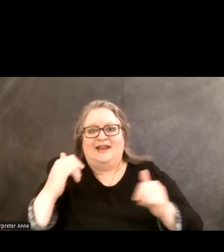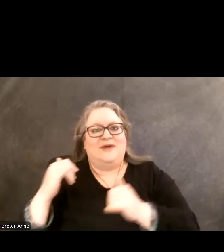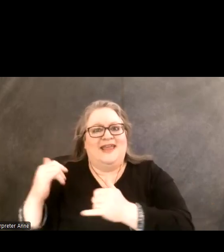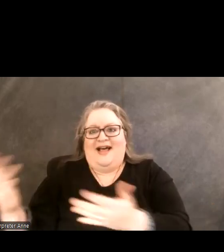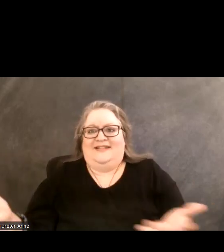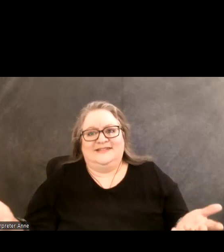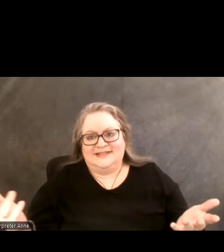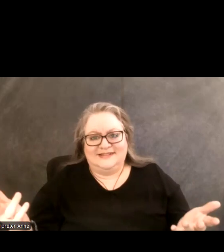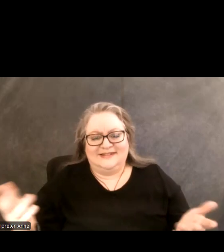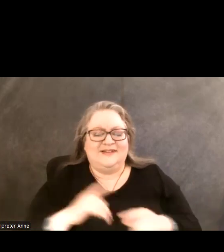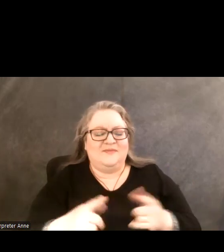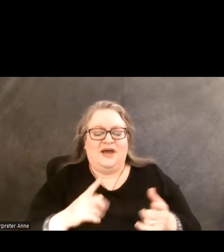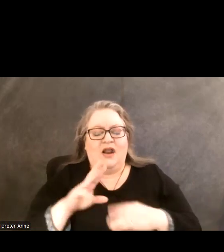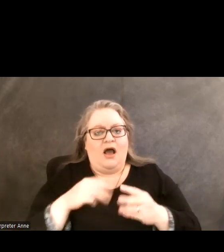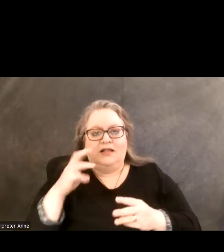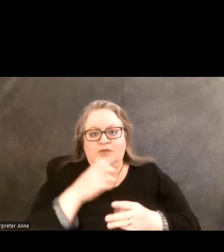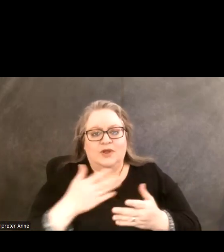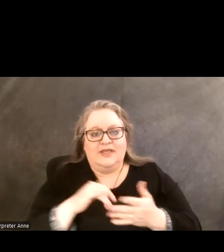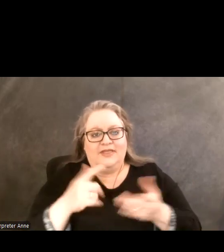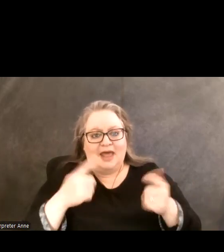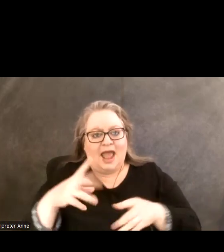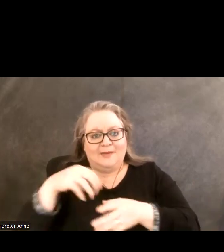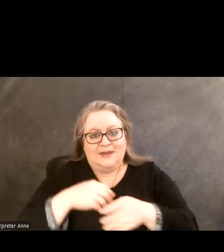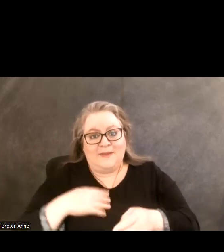But all of the weird stuff that goes on in my head is informed